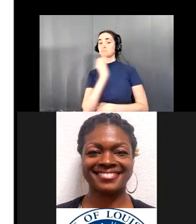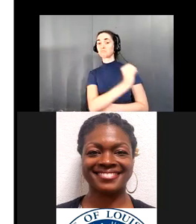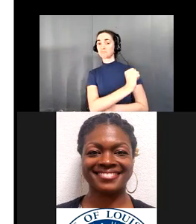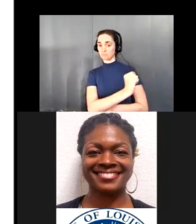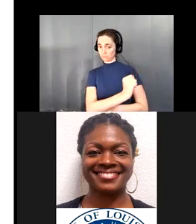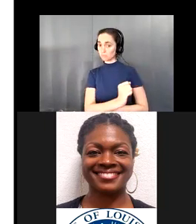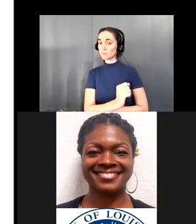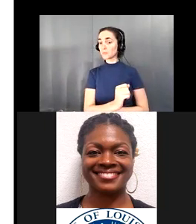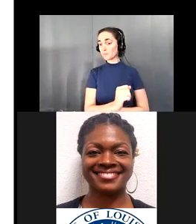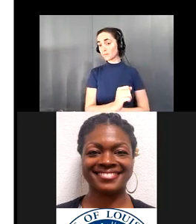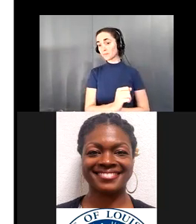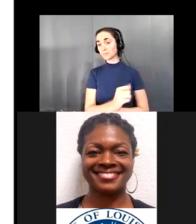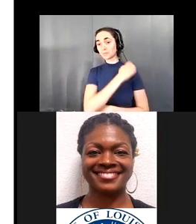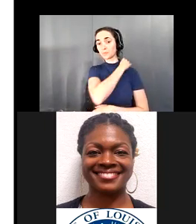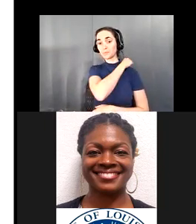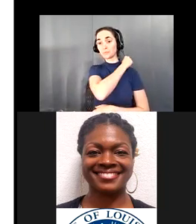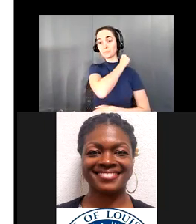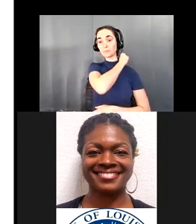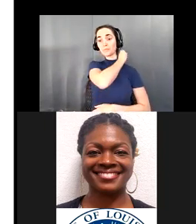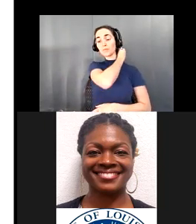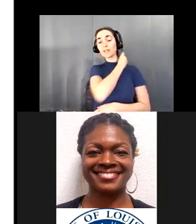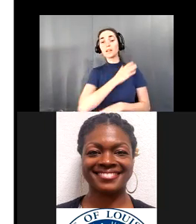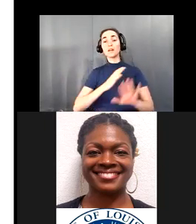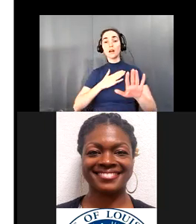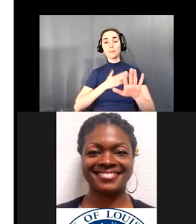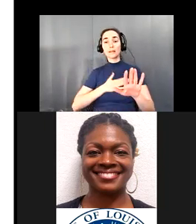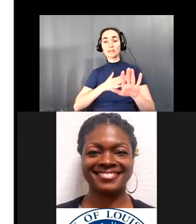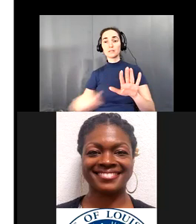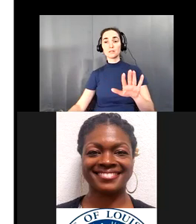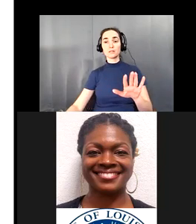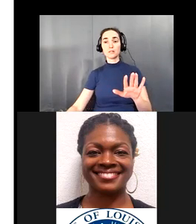16:14:57 and don't think please don't get into the habit of thinking well my child.